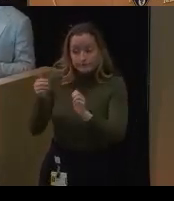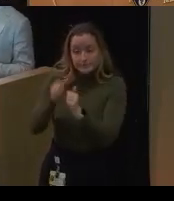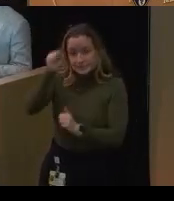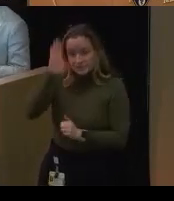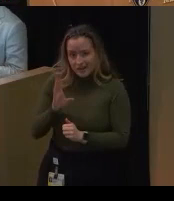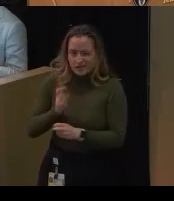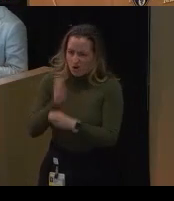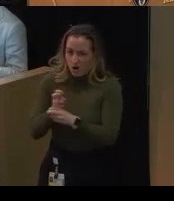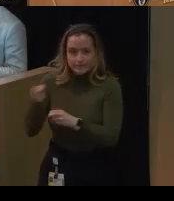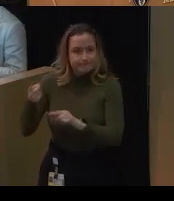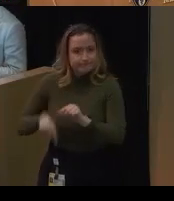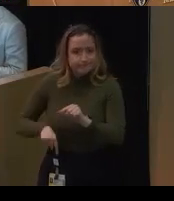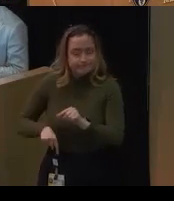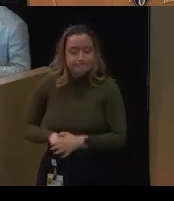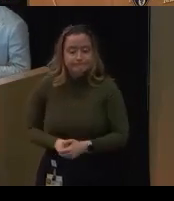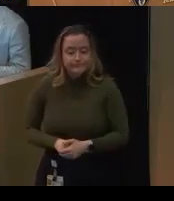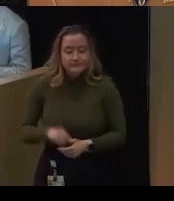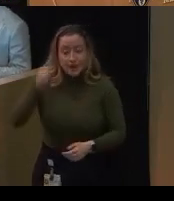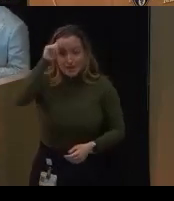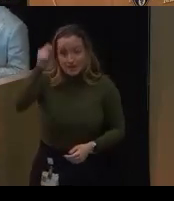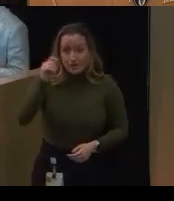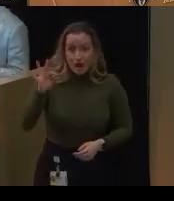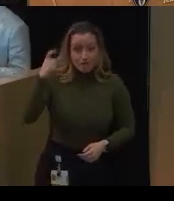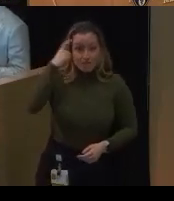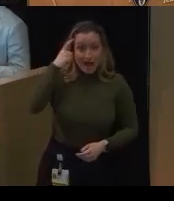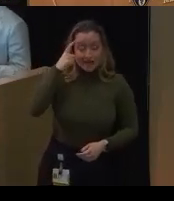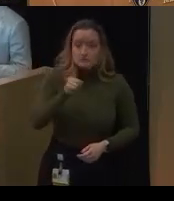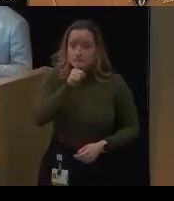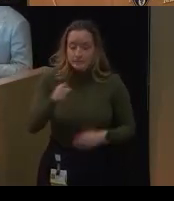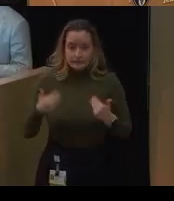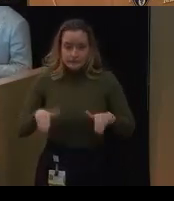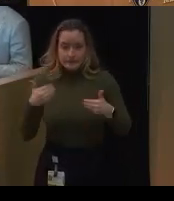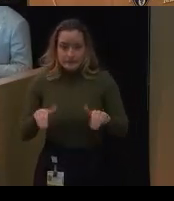meta-analyzes show that theory of mind is impaired in schizophrenia and these impairments are fairly